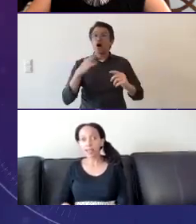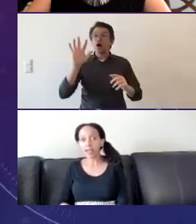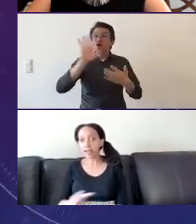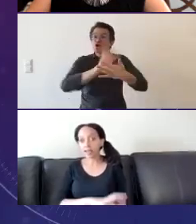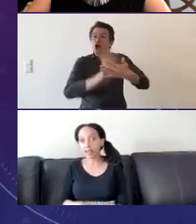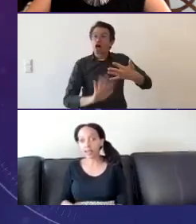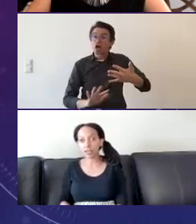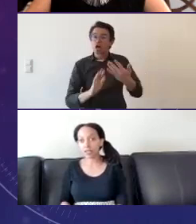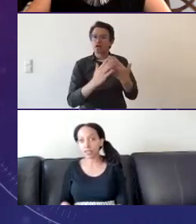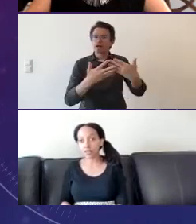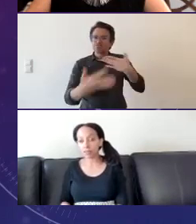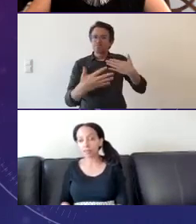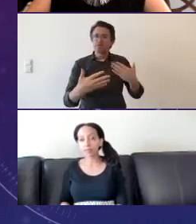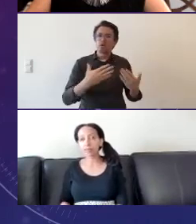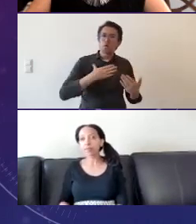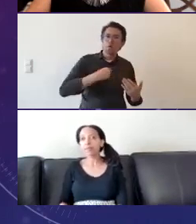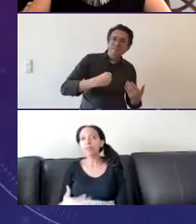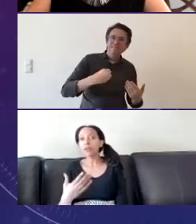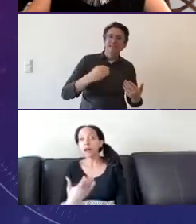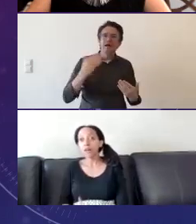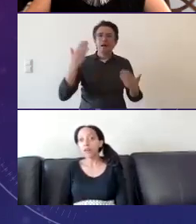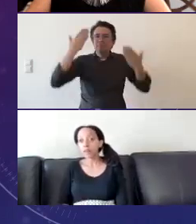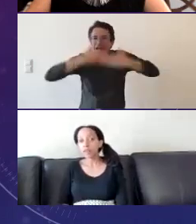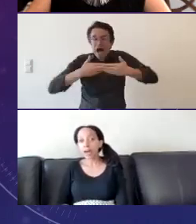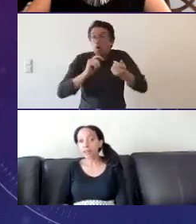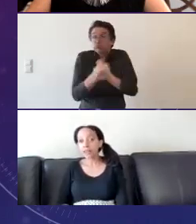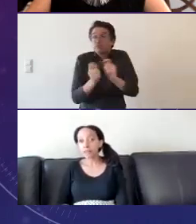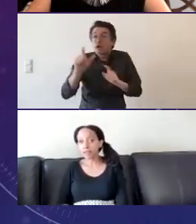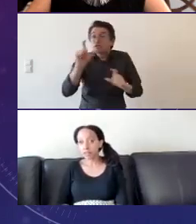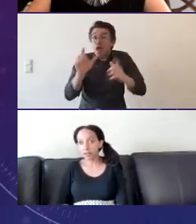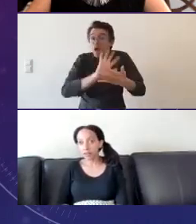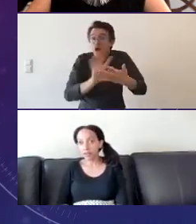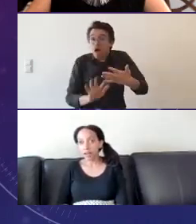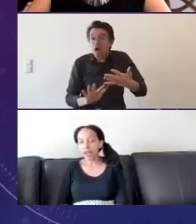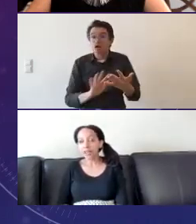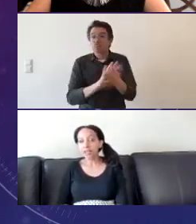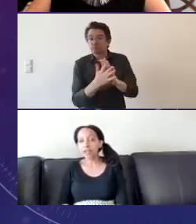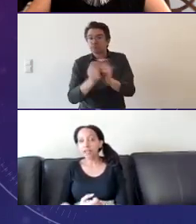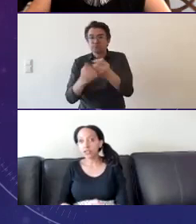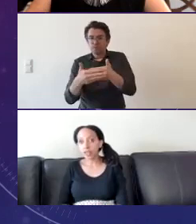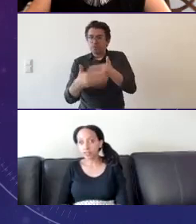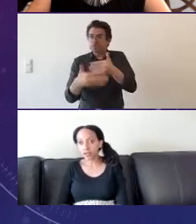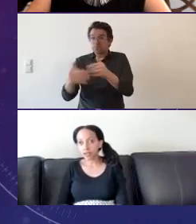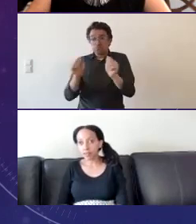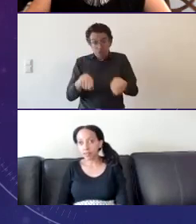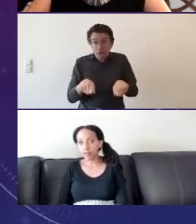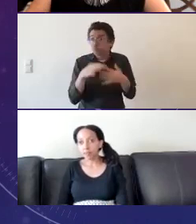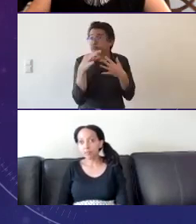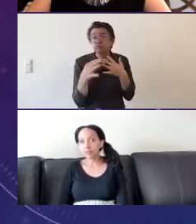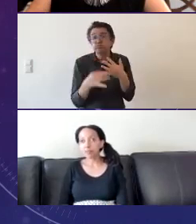I can't actually see them for me to access it video I need a transcript